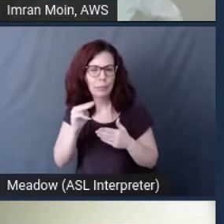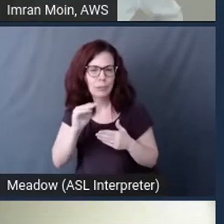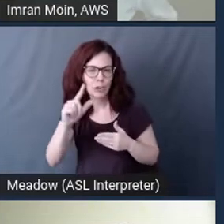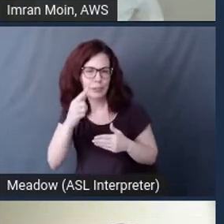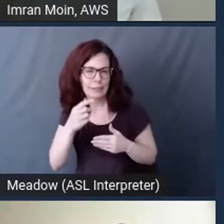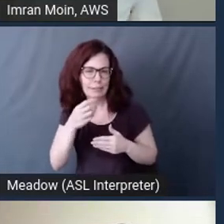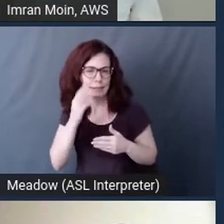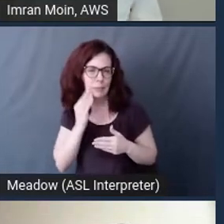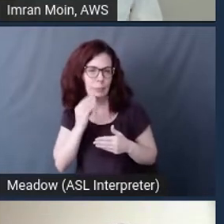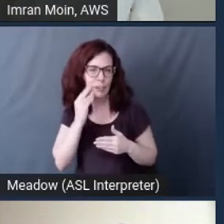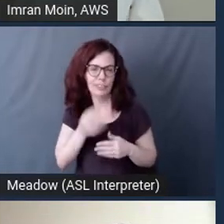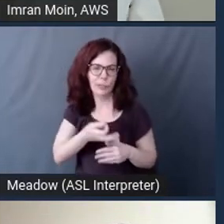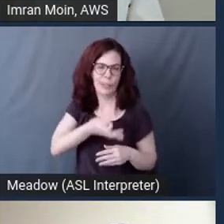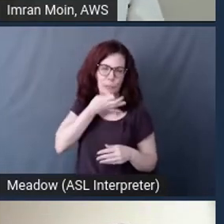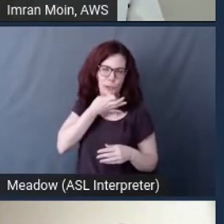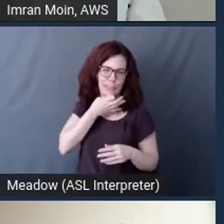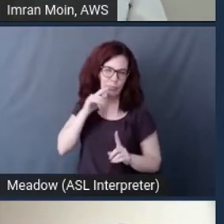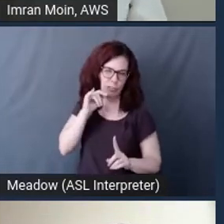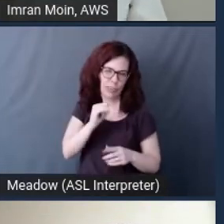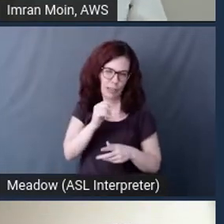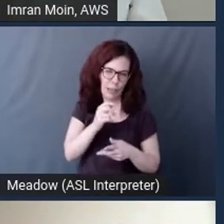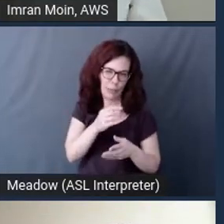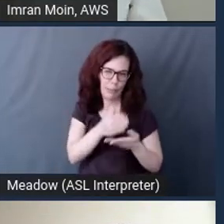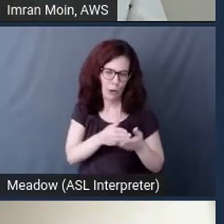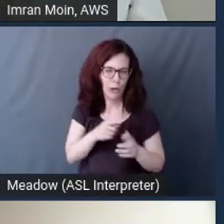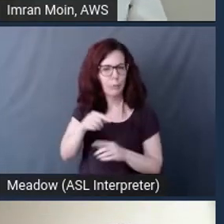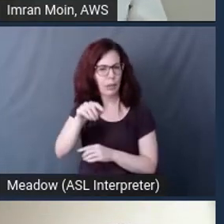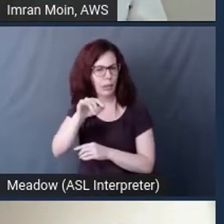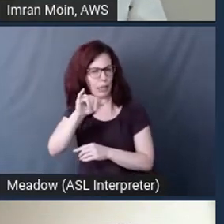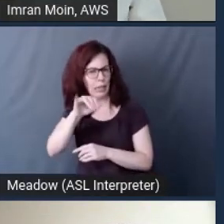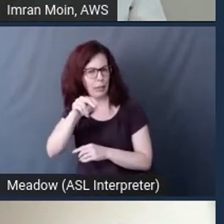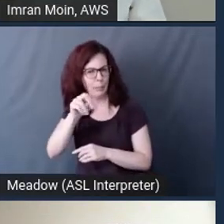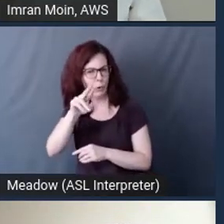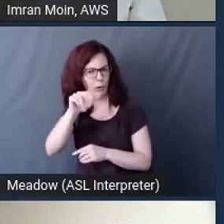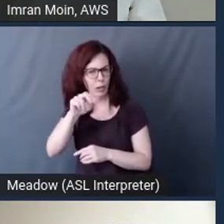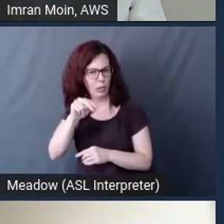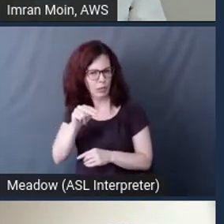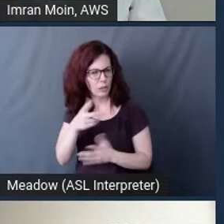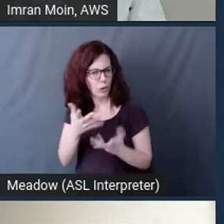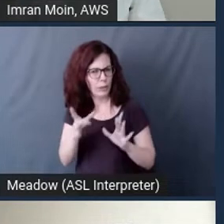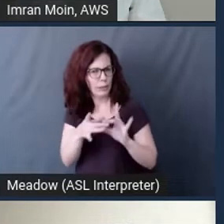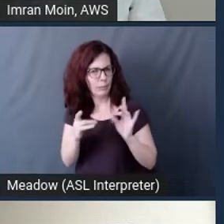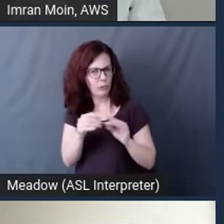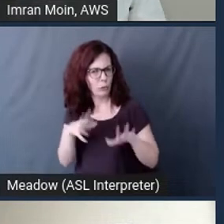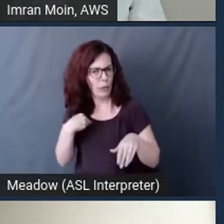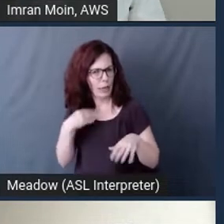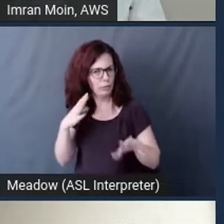or expertise. But I think, Imran, you also mentioned that our solution providers that we partnered with